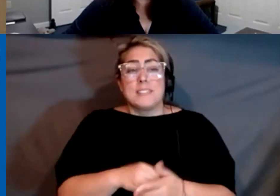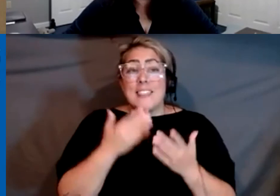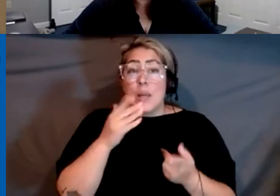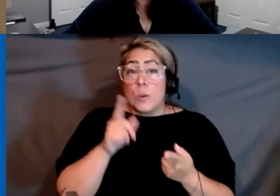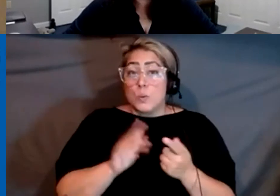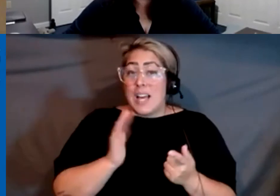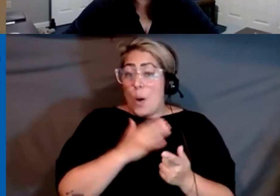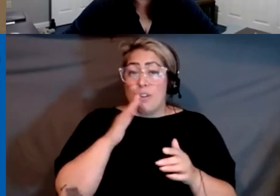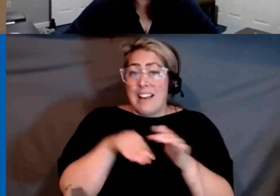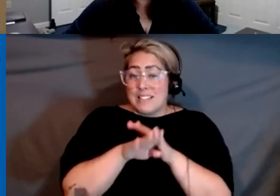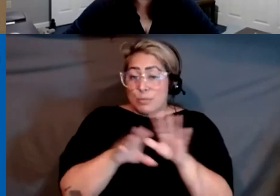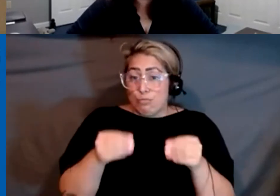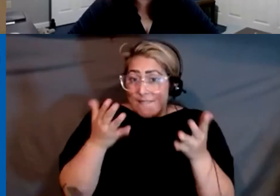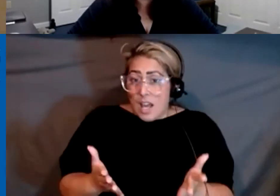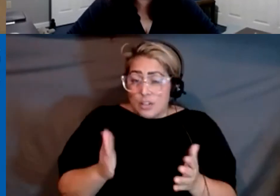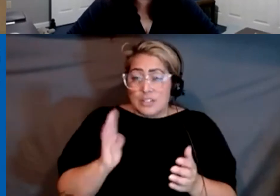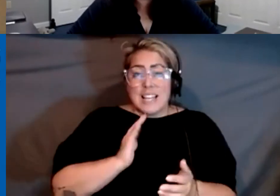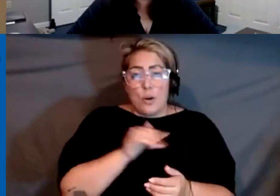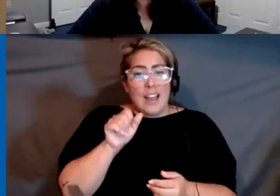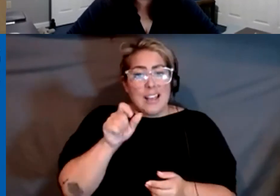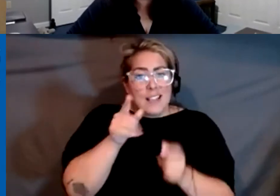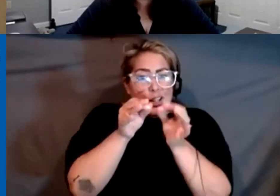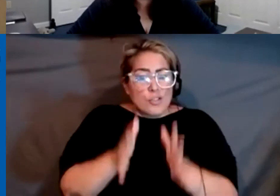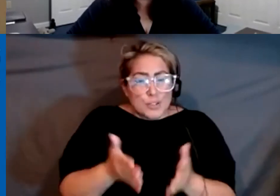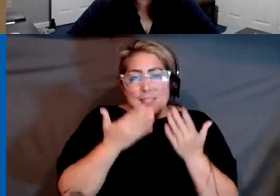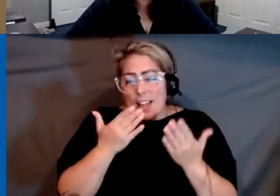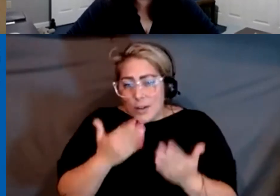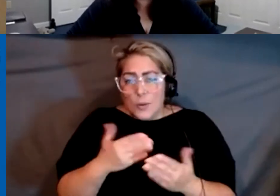spirit Veronica and Alana